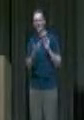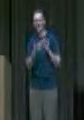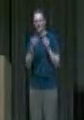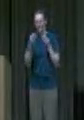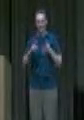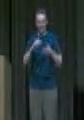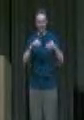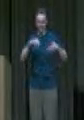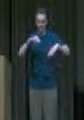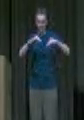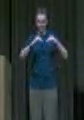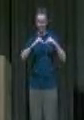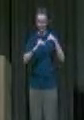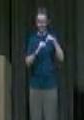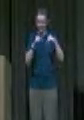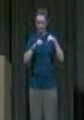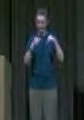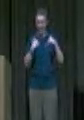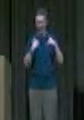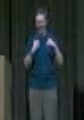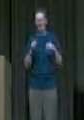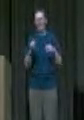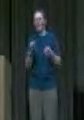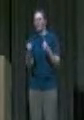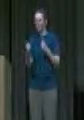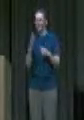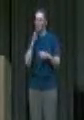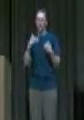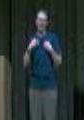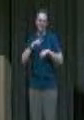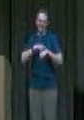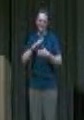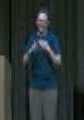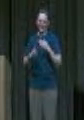have any questions I know we'll have some time uh at the end here uh to answer questions but